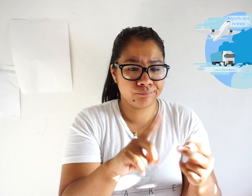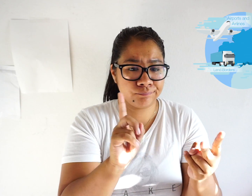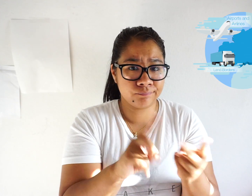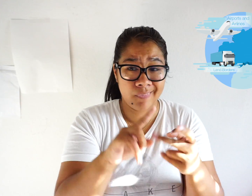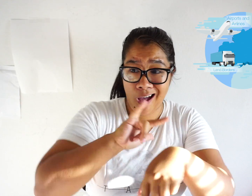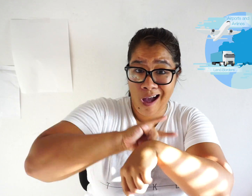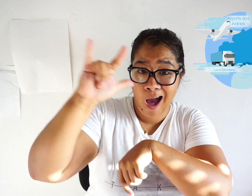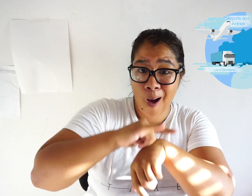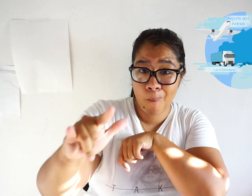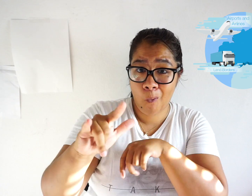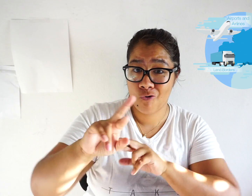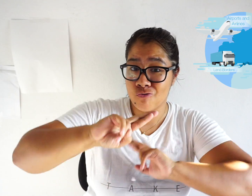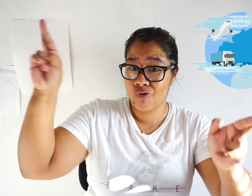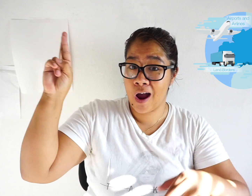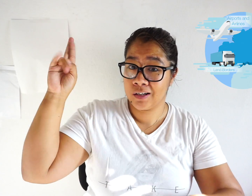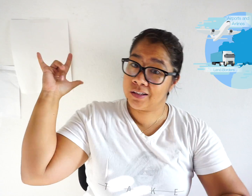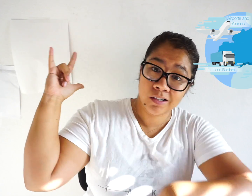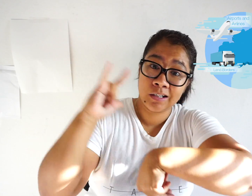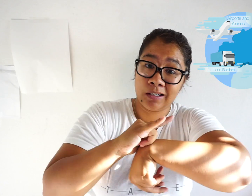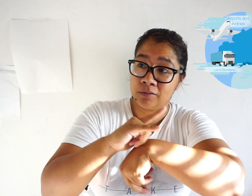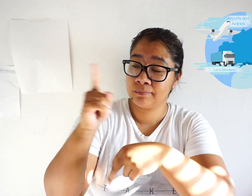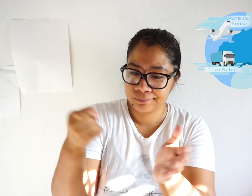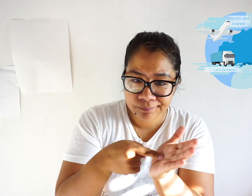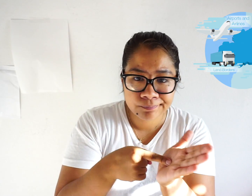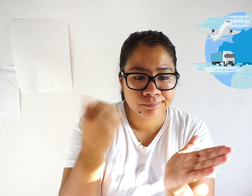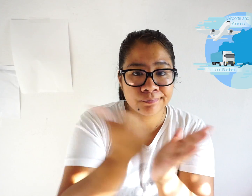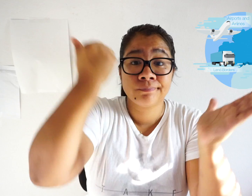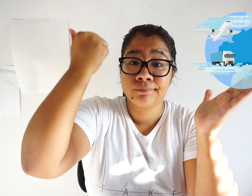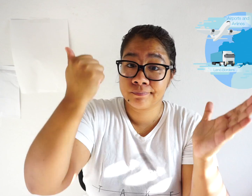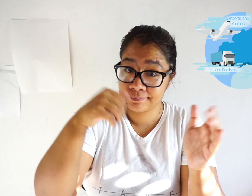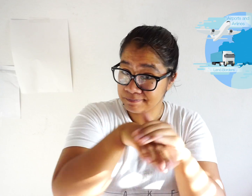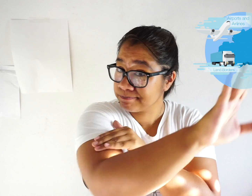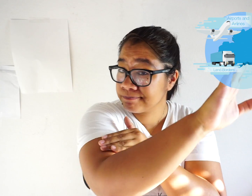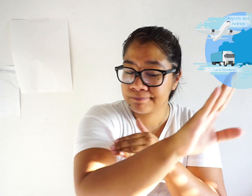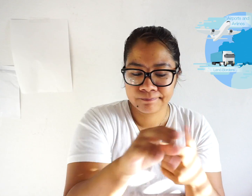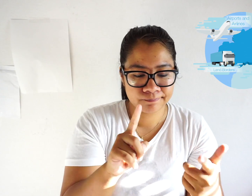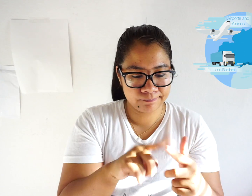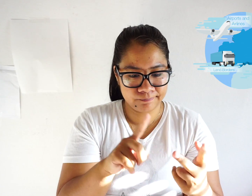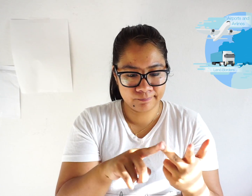2nd, from the airport where they provide visa stamps after you land